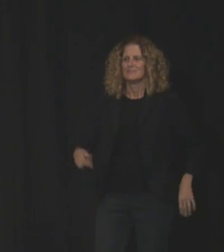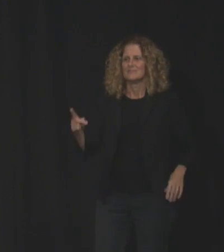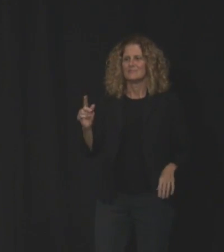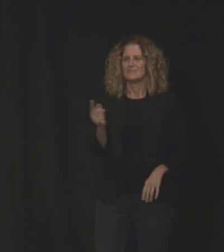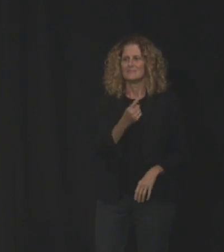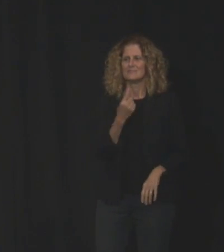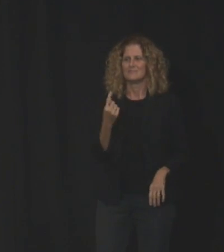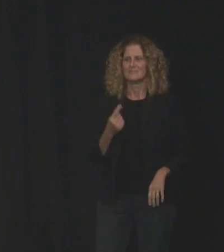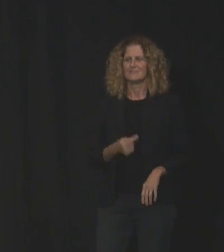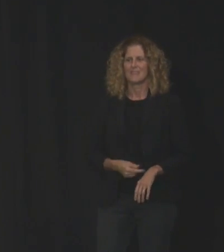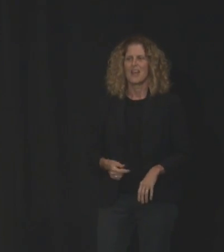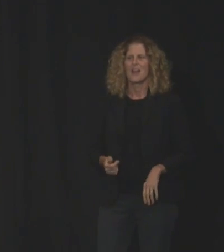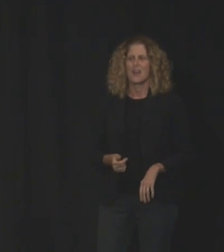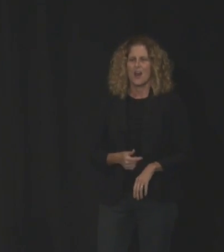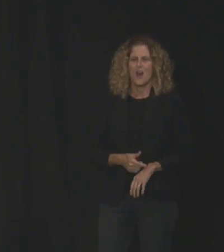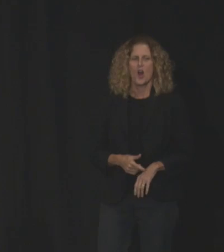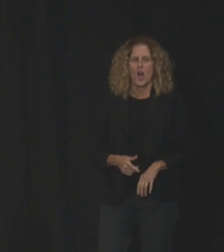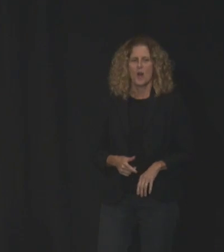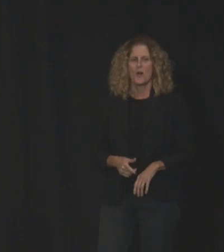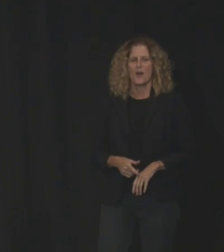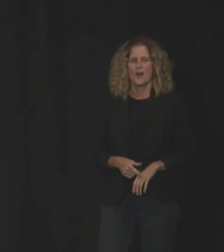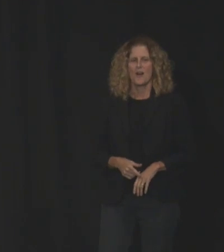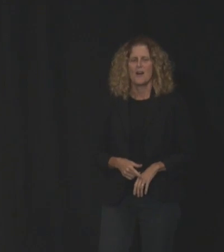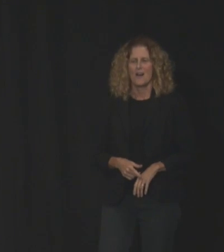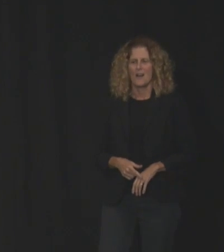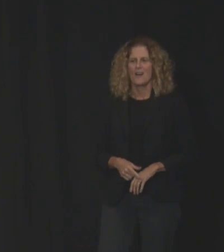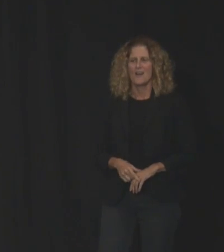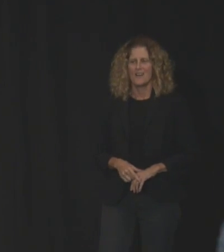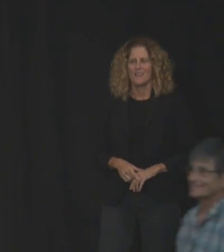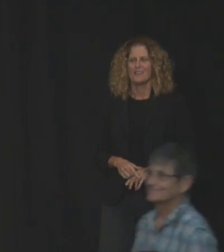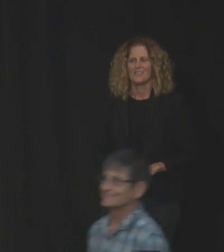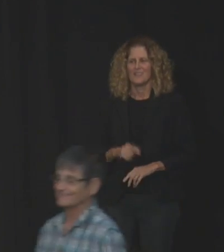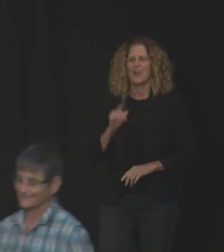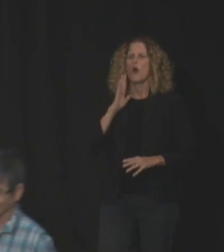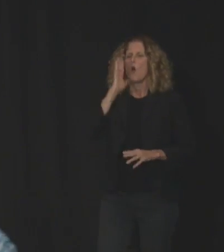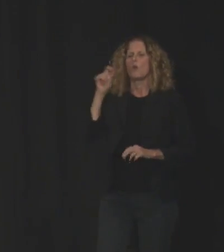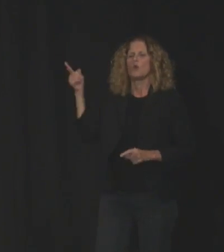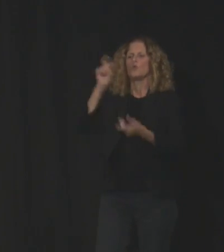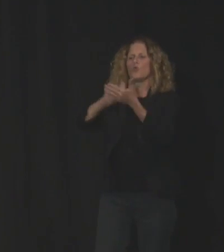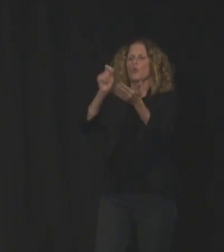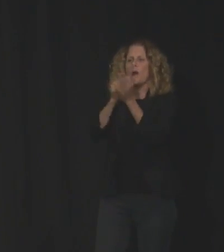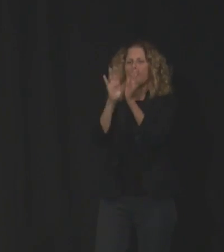Jordan: Aah. Audience female: Hey. Jordan You're not paying attention,